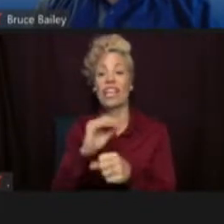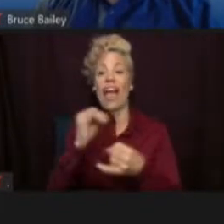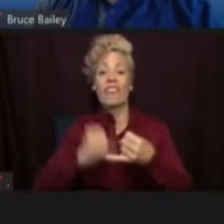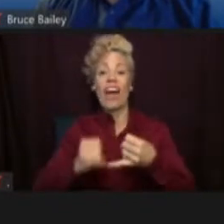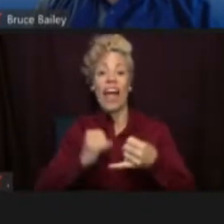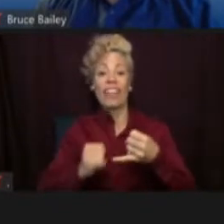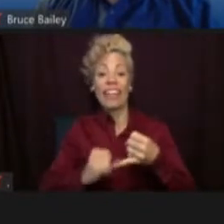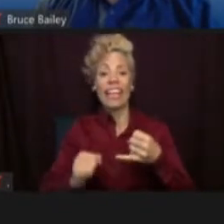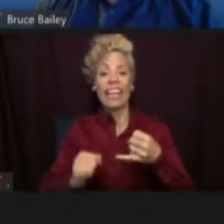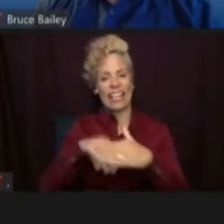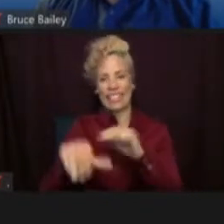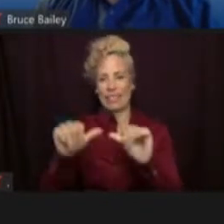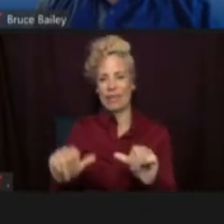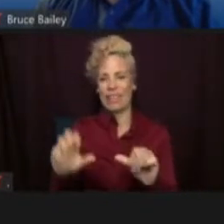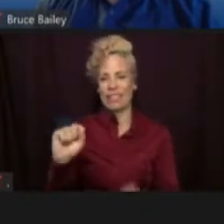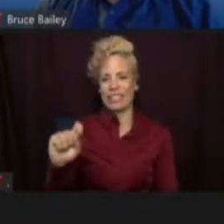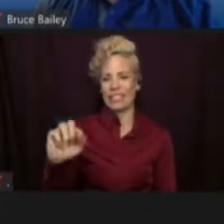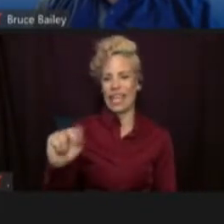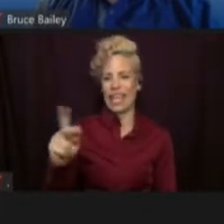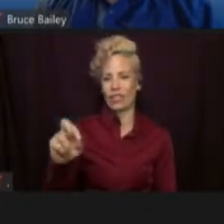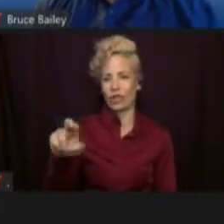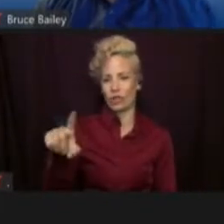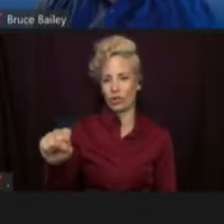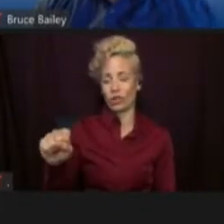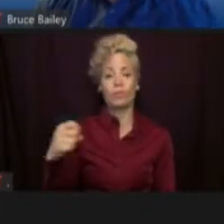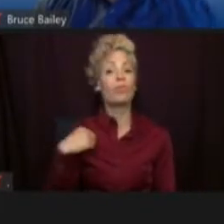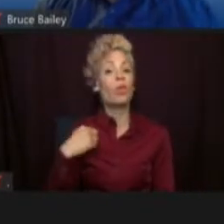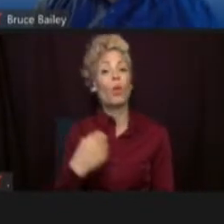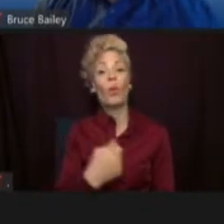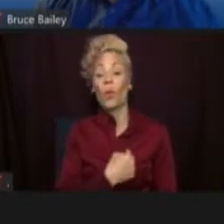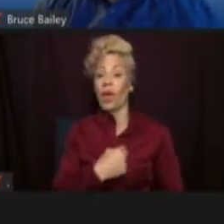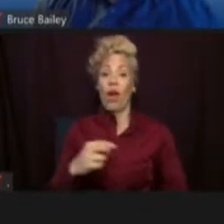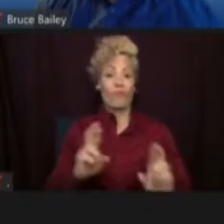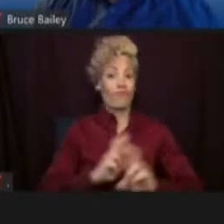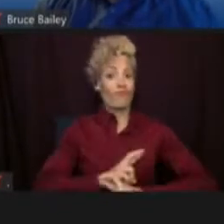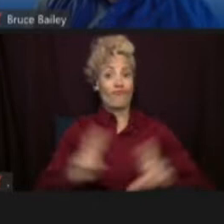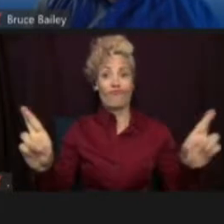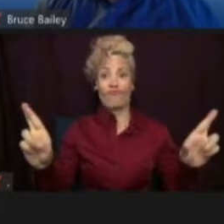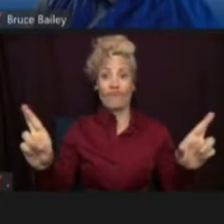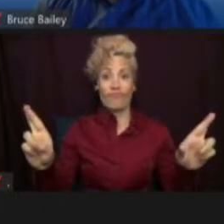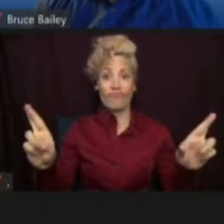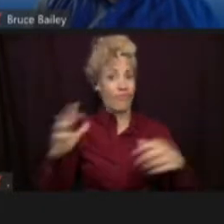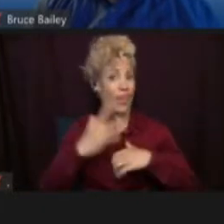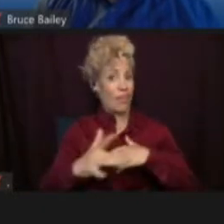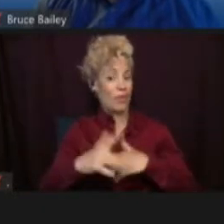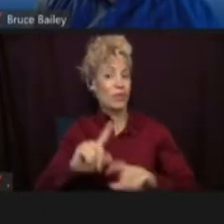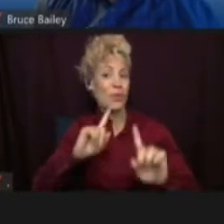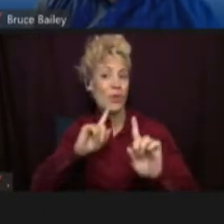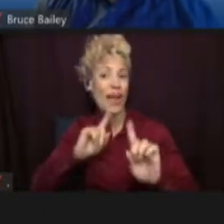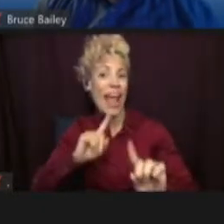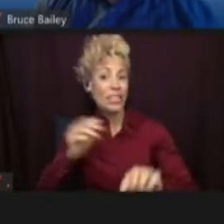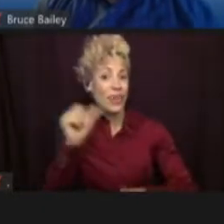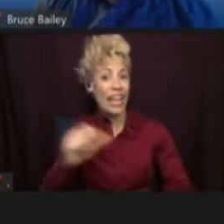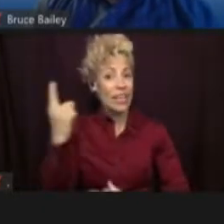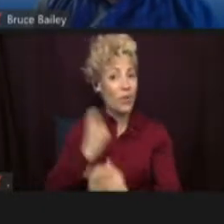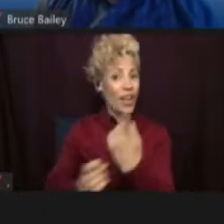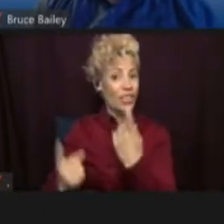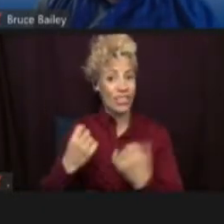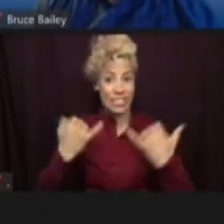As always, we are fully available to answer your questions, both during this presentation, and afterwards.